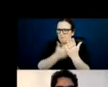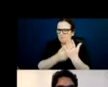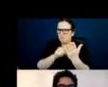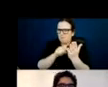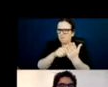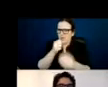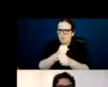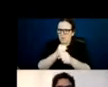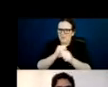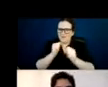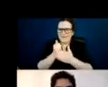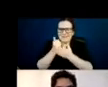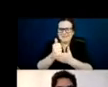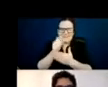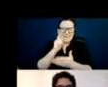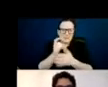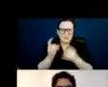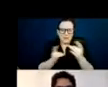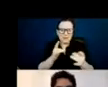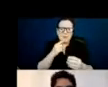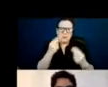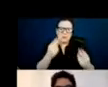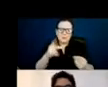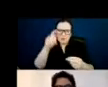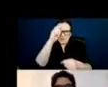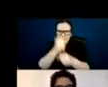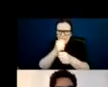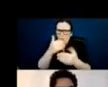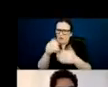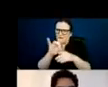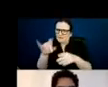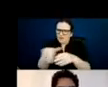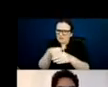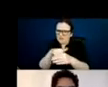under which context those reforms took place. The first thing I would like to say is